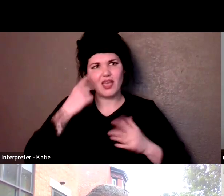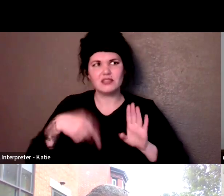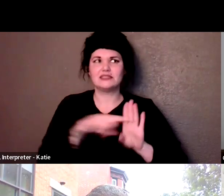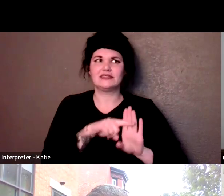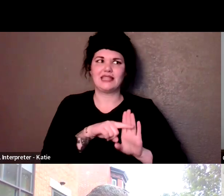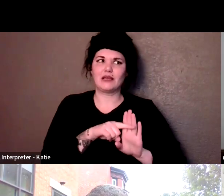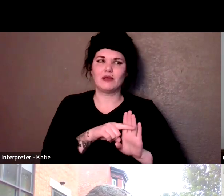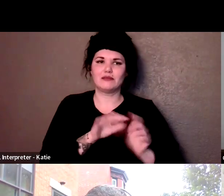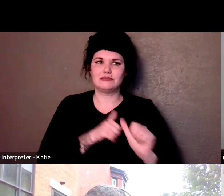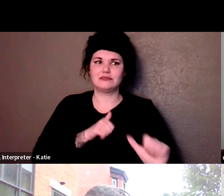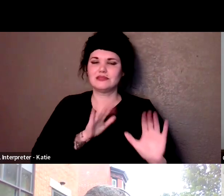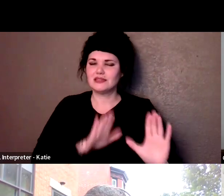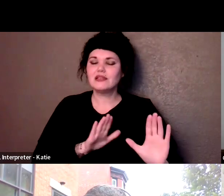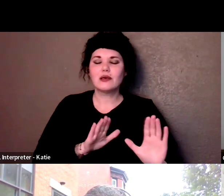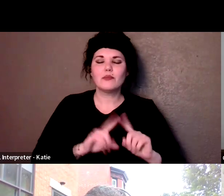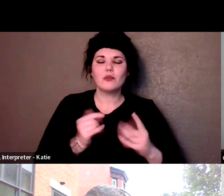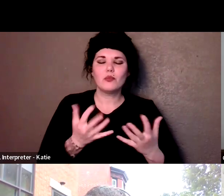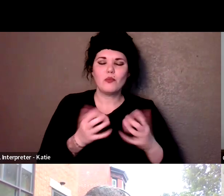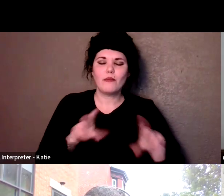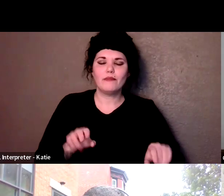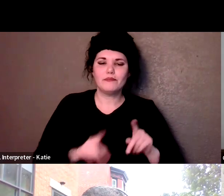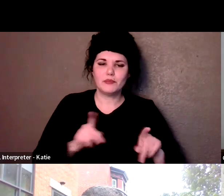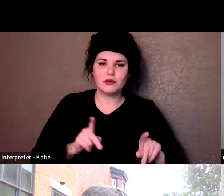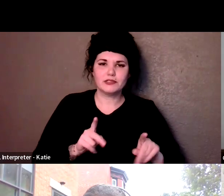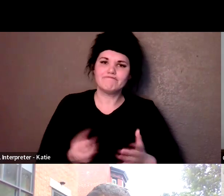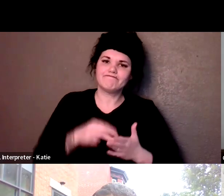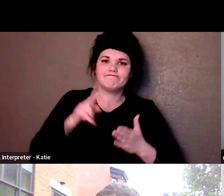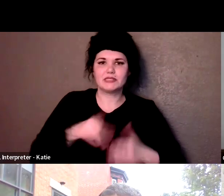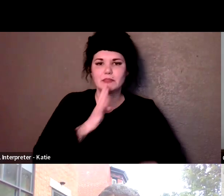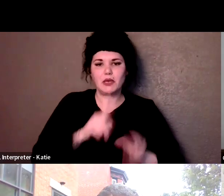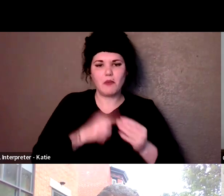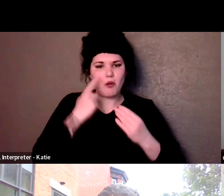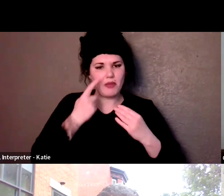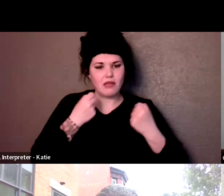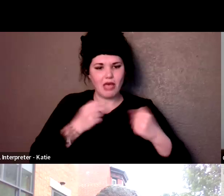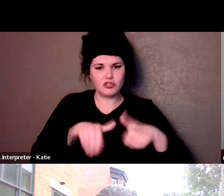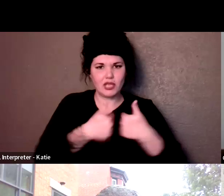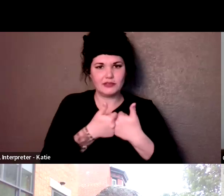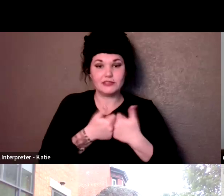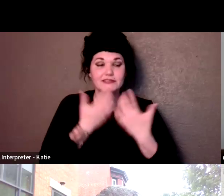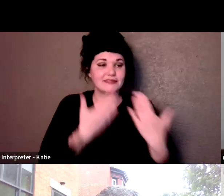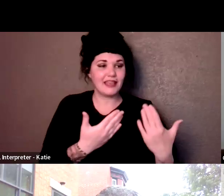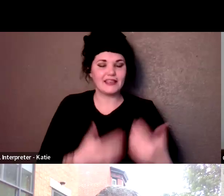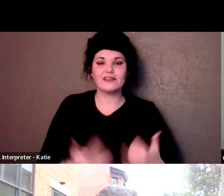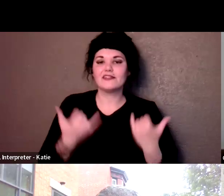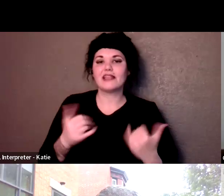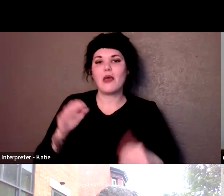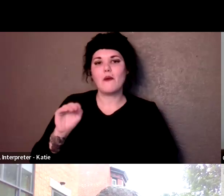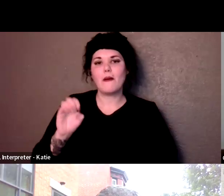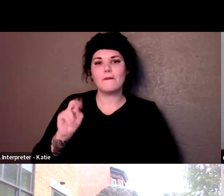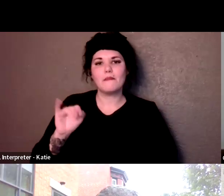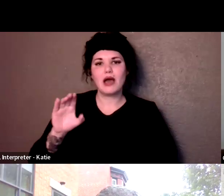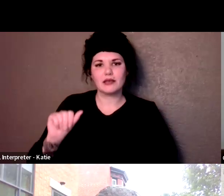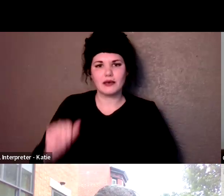challenges. CASSANDRA: Thank you, Chuck. Our next question is from Monica: "Can you speak to the intersection